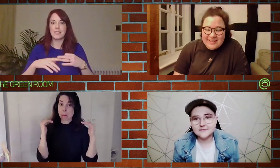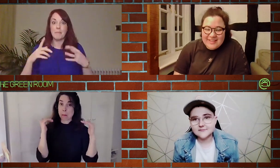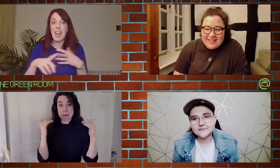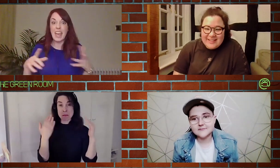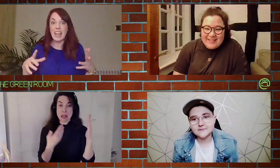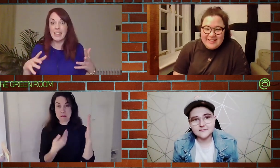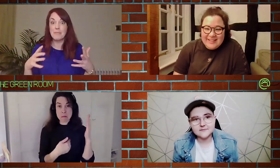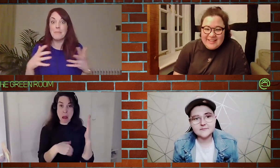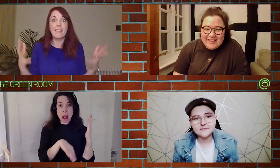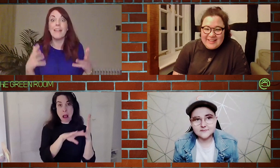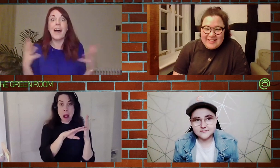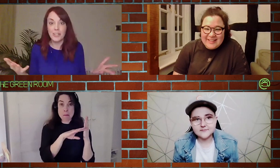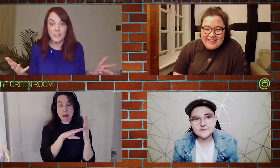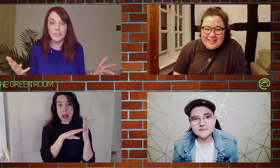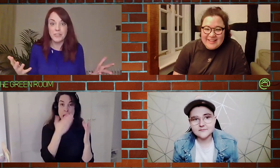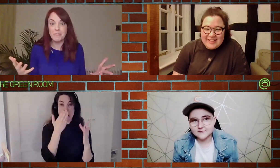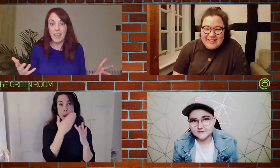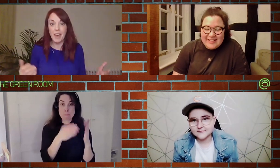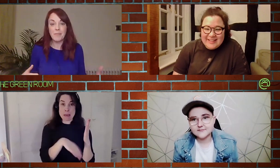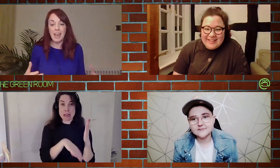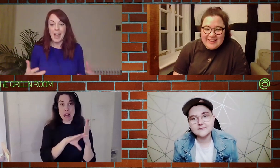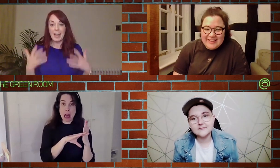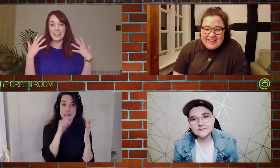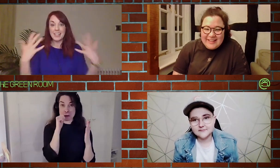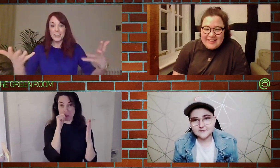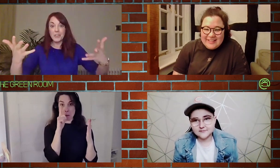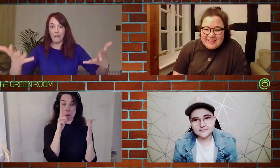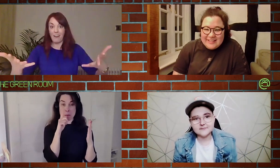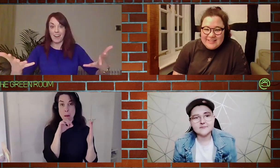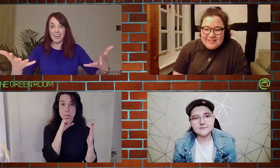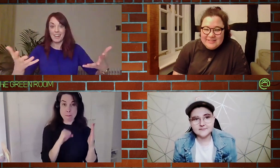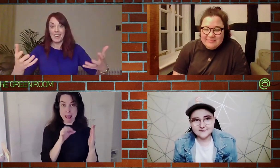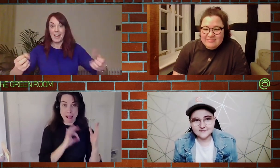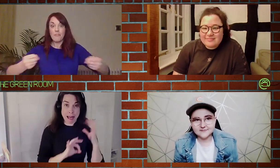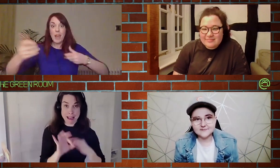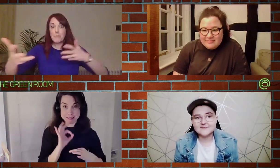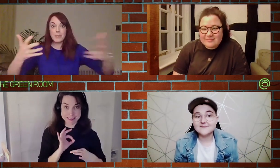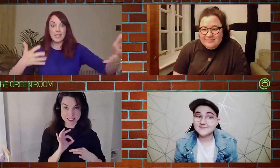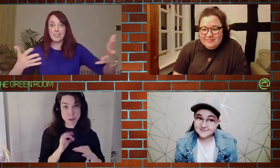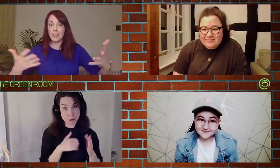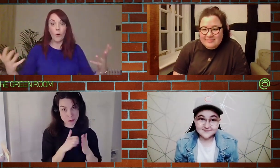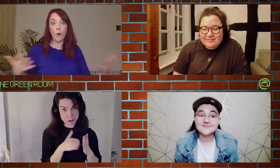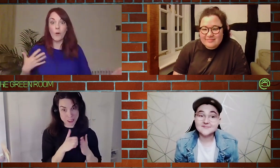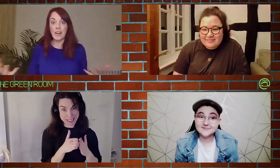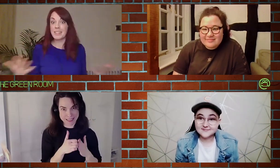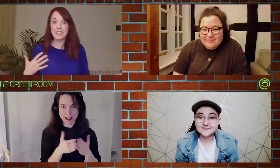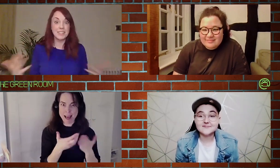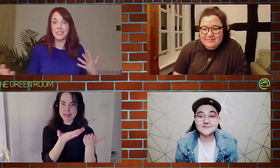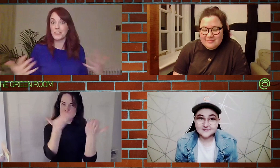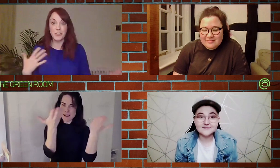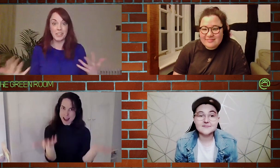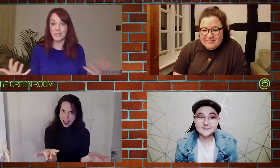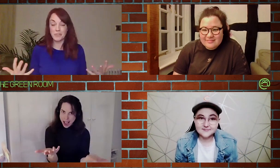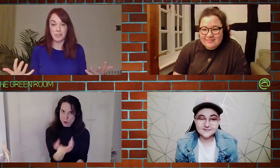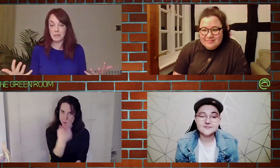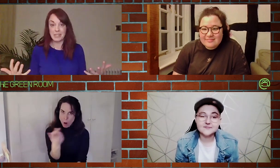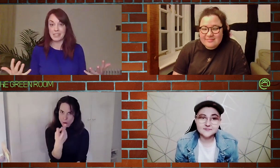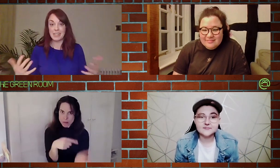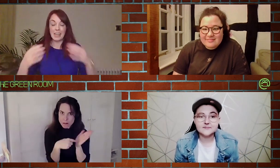men. Male actors. Yeah? And then here you are representing all the identities that you guys are representing